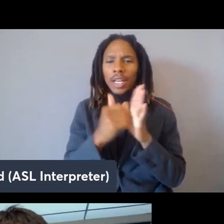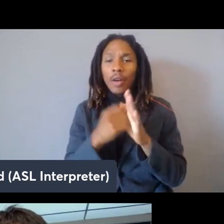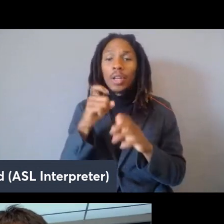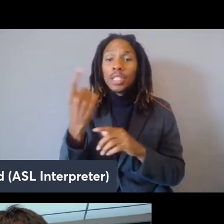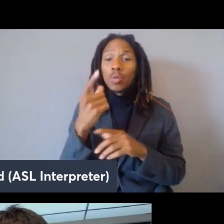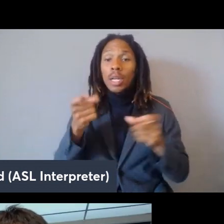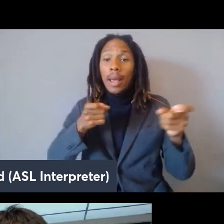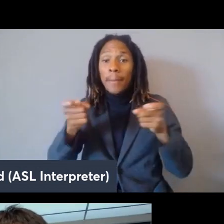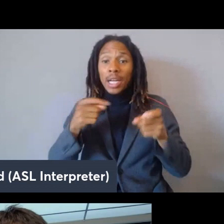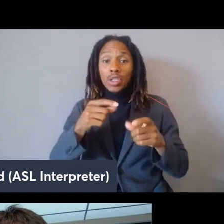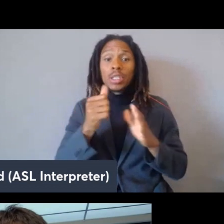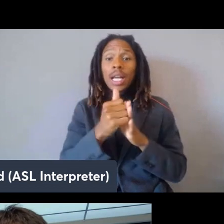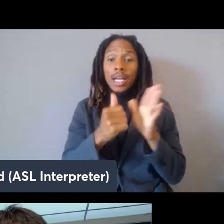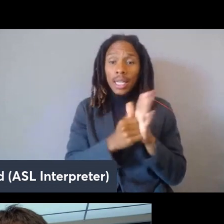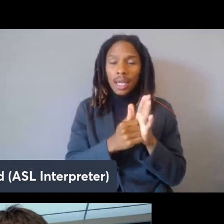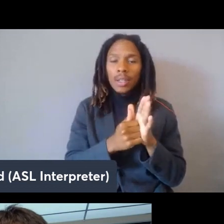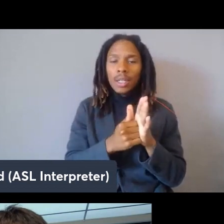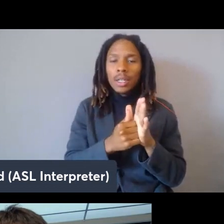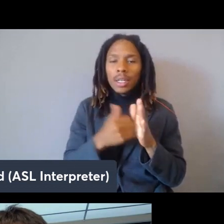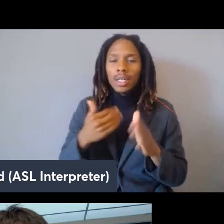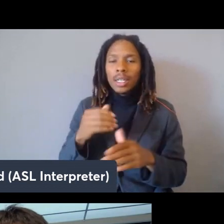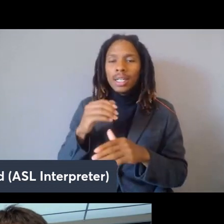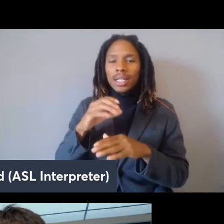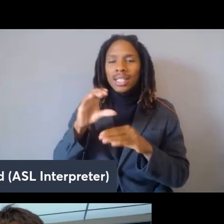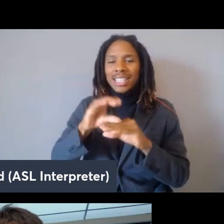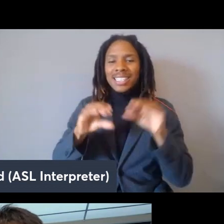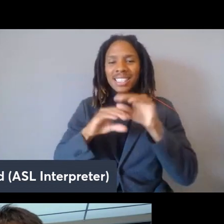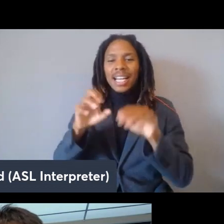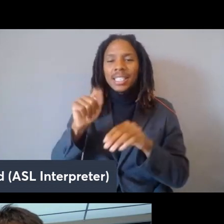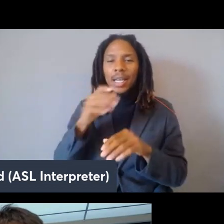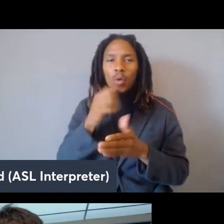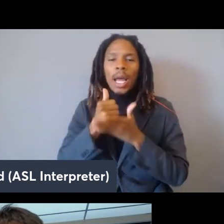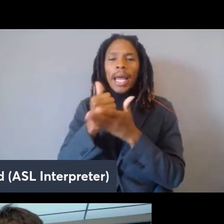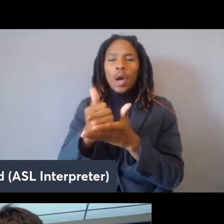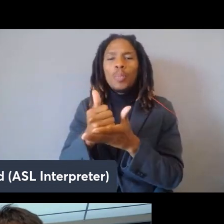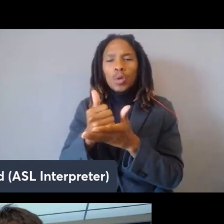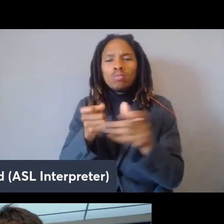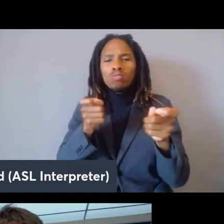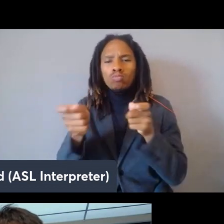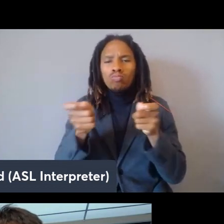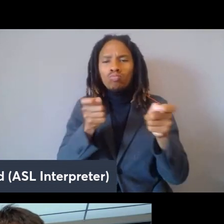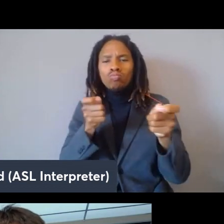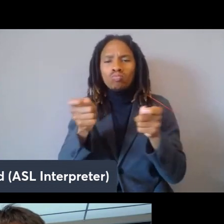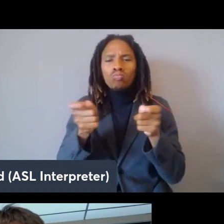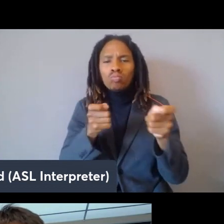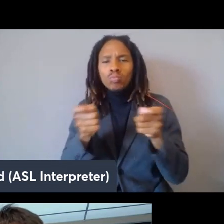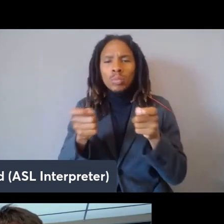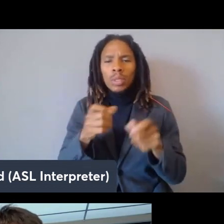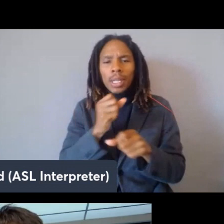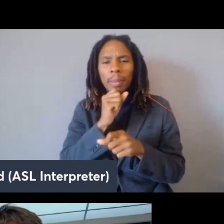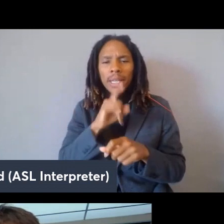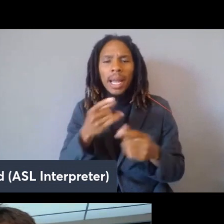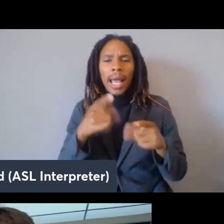and StackSets is the service that will help you to make that happen.